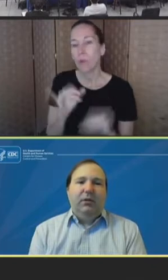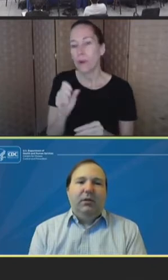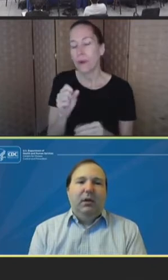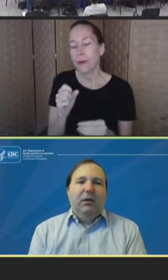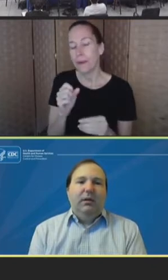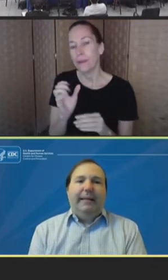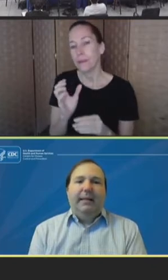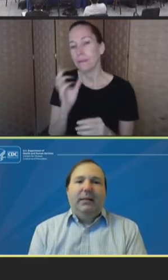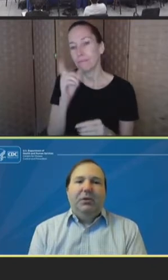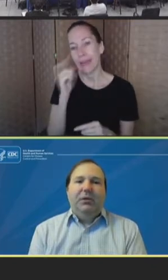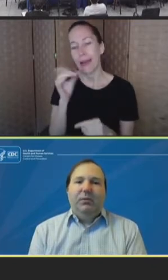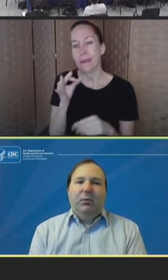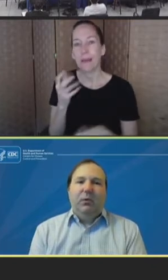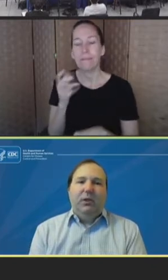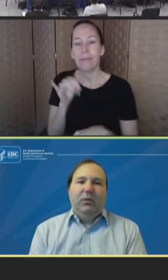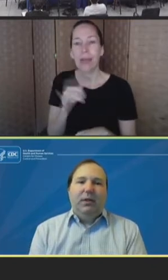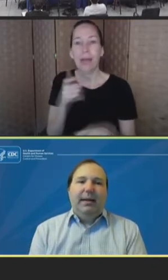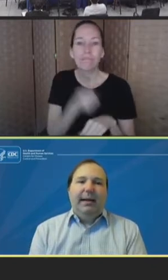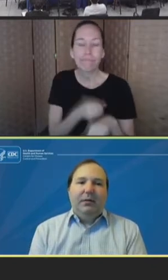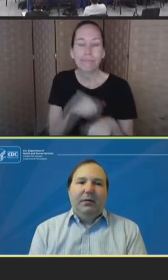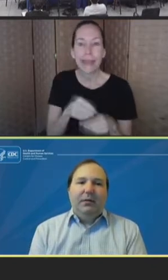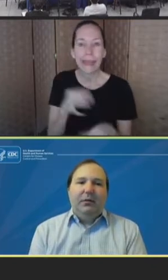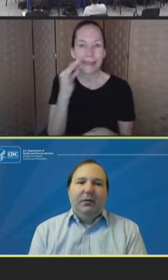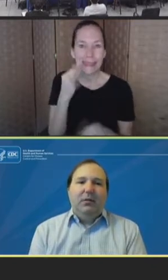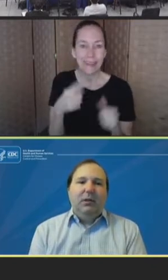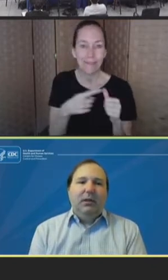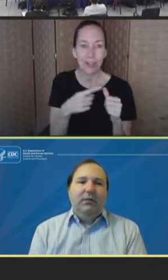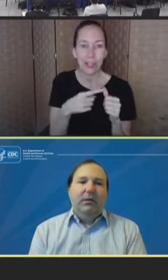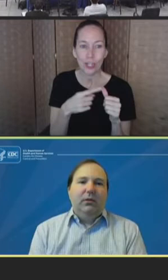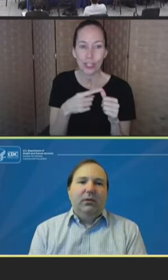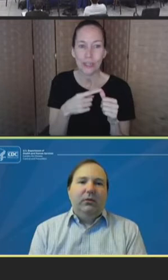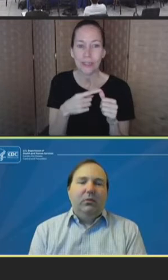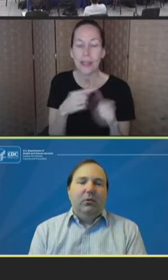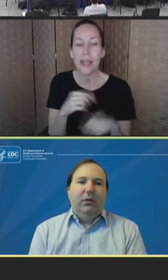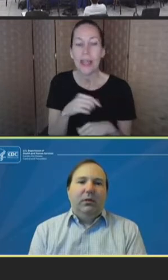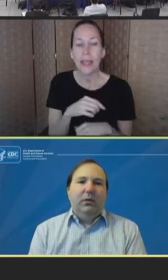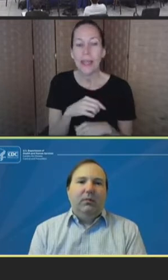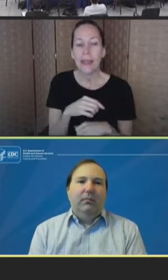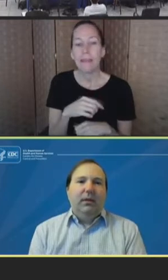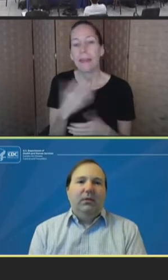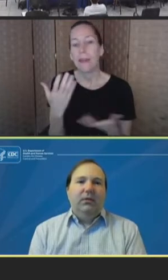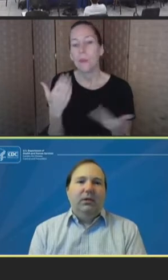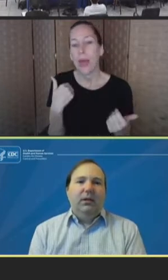99 percent of reports have been non-serious with only seven serious reports as of this date.